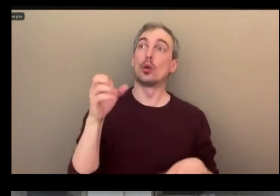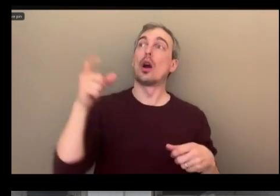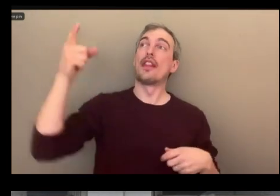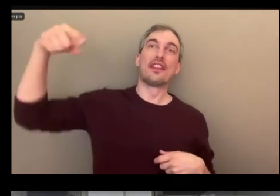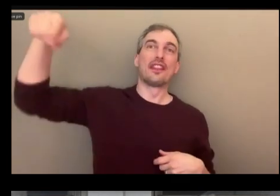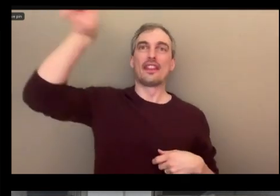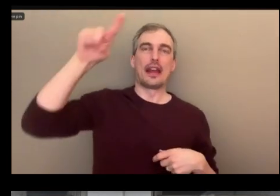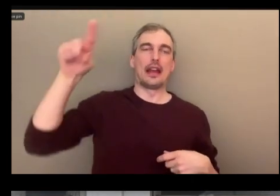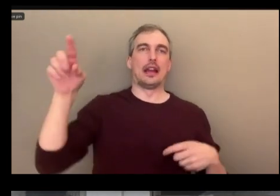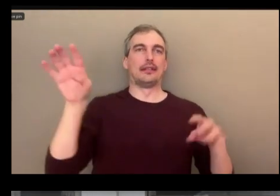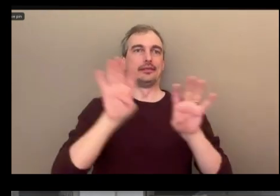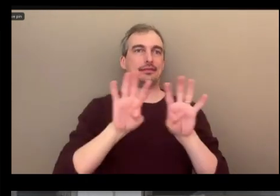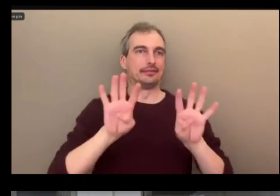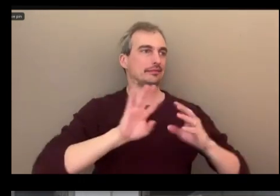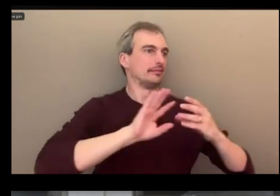And again, all society in general.